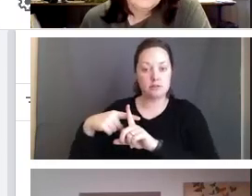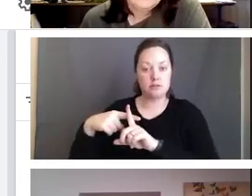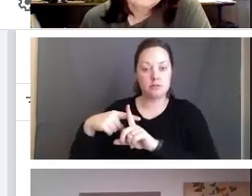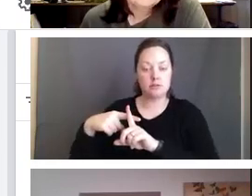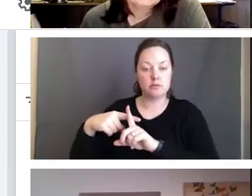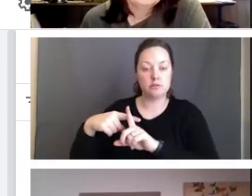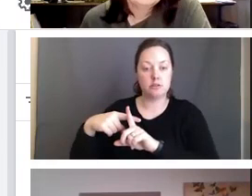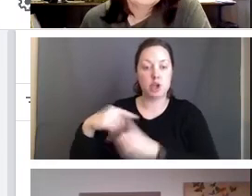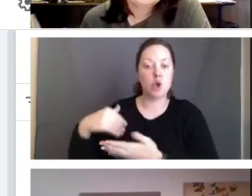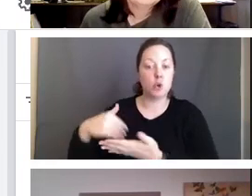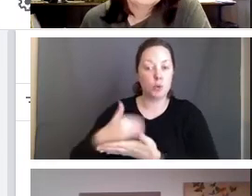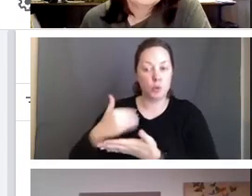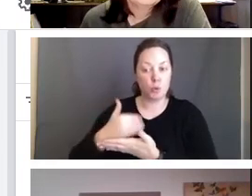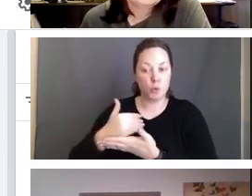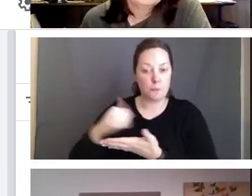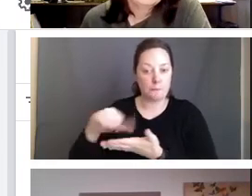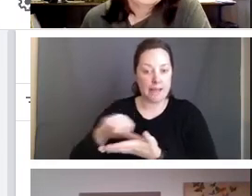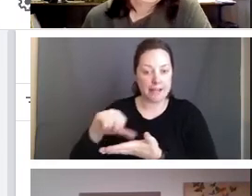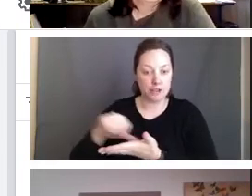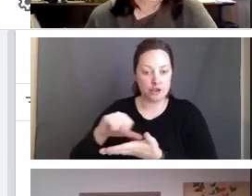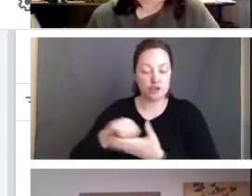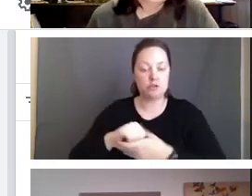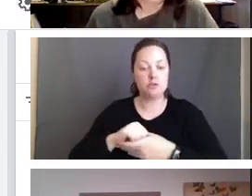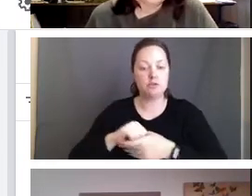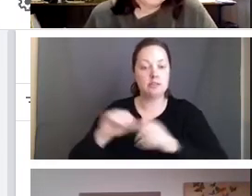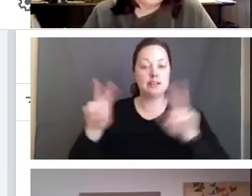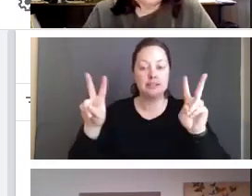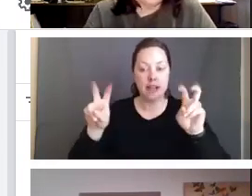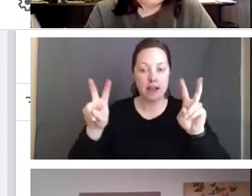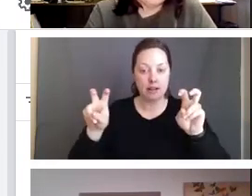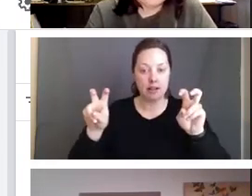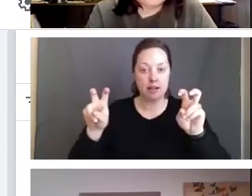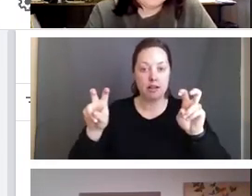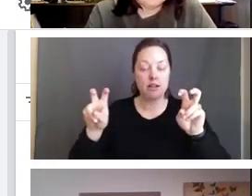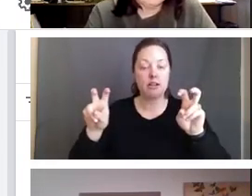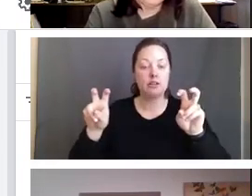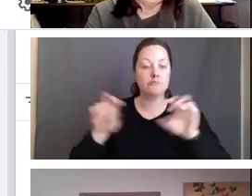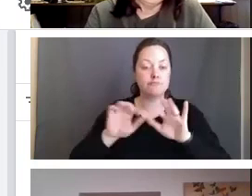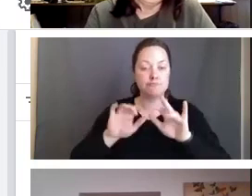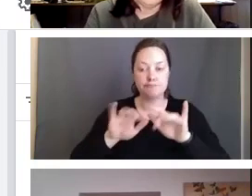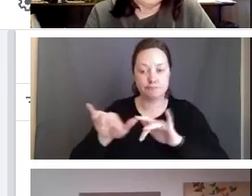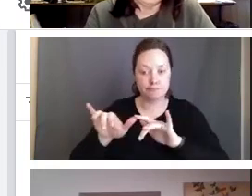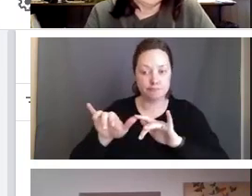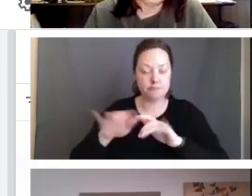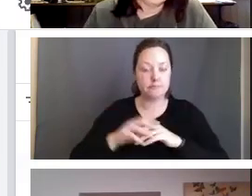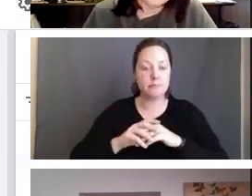the page you are in.